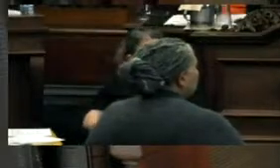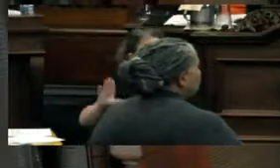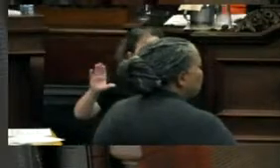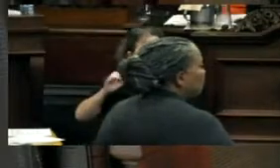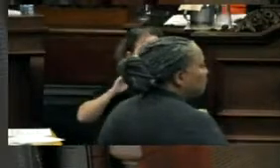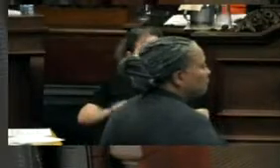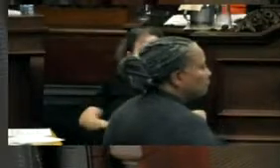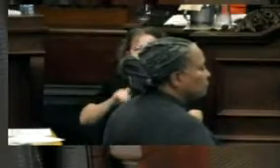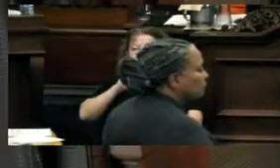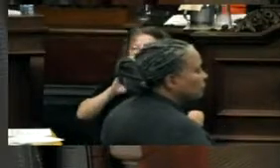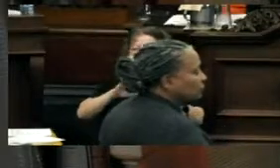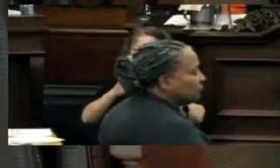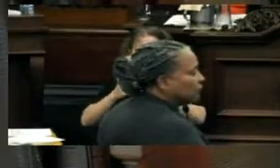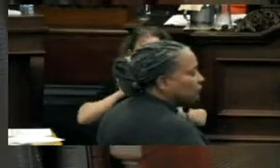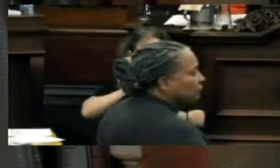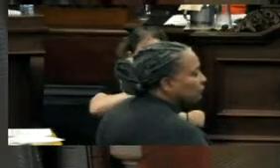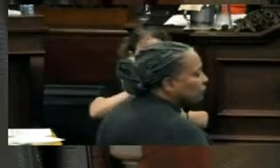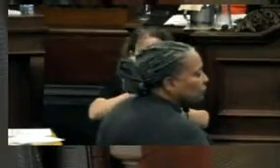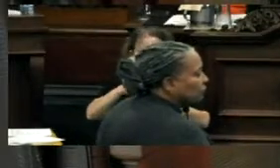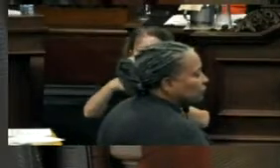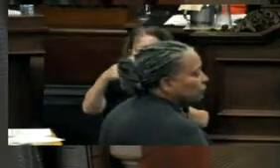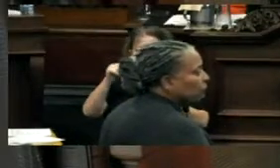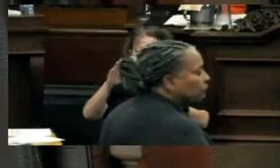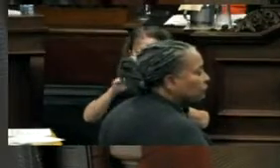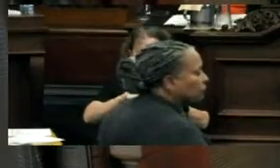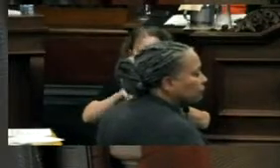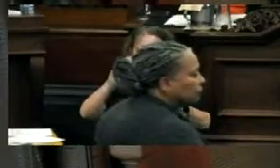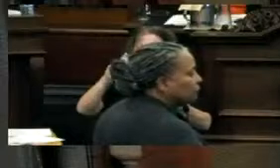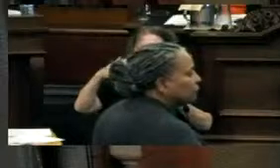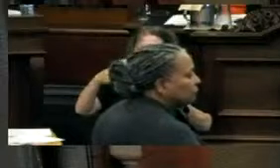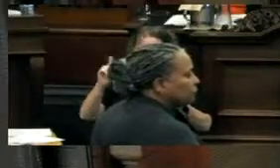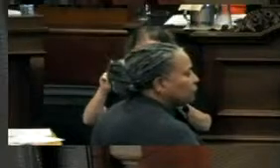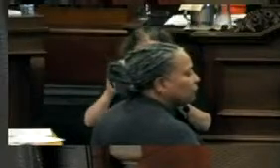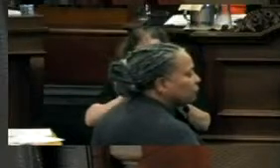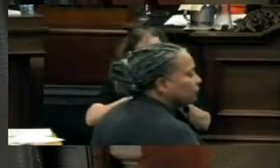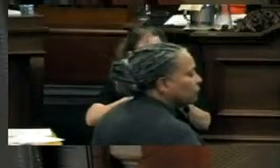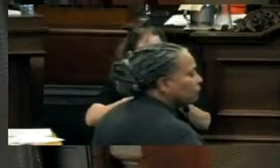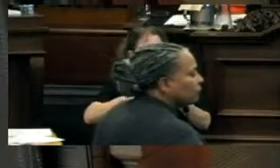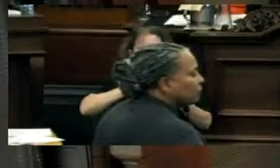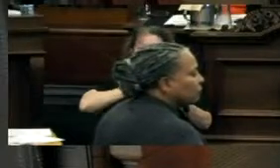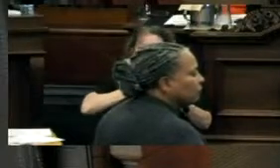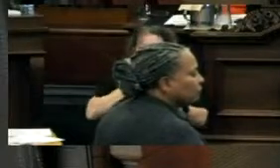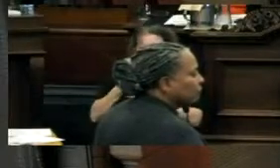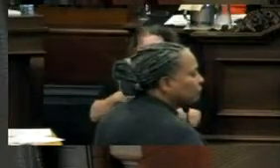handoff. They will consult with the main clients, which in this